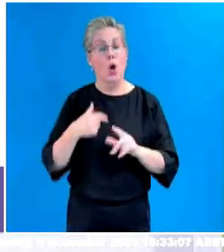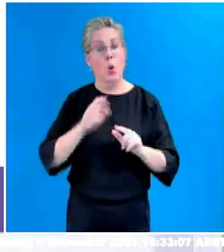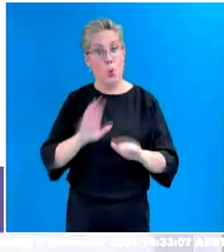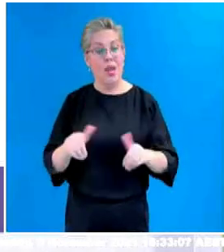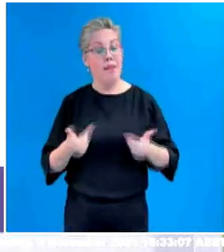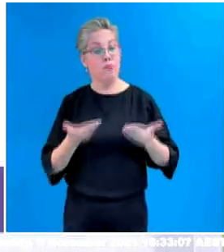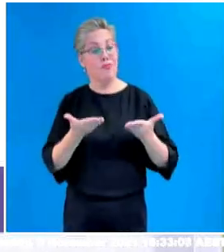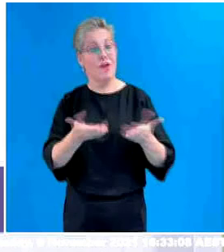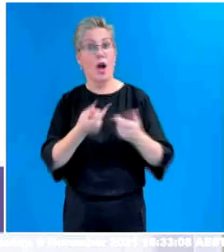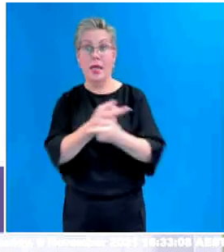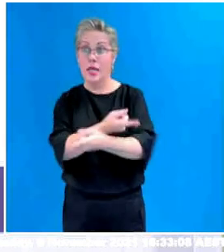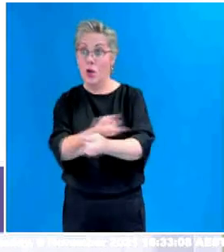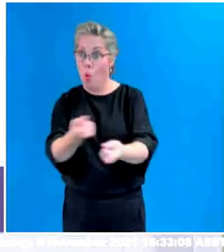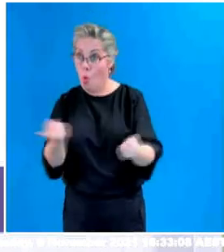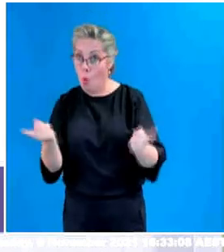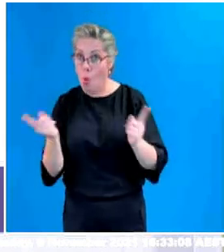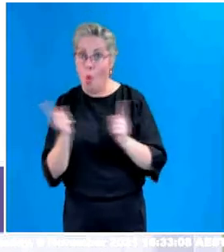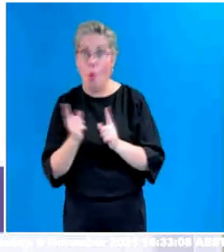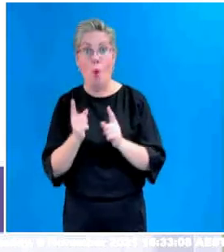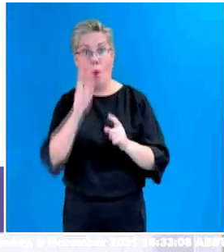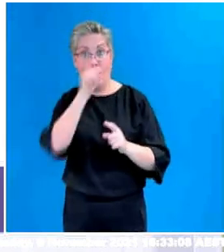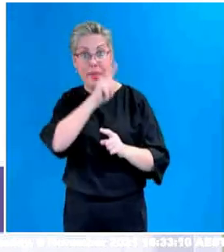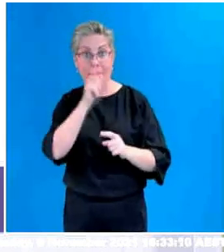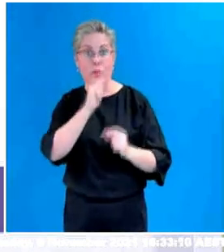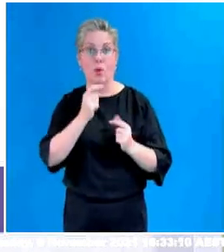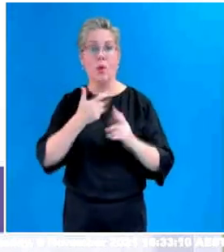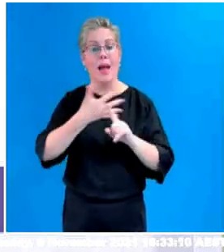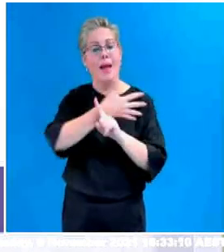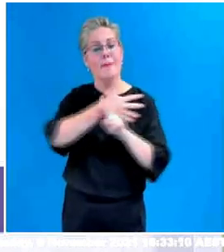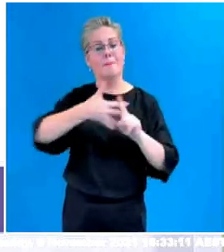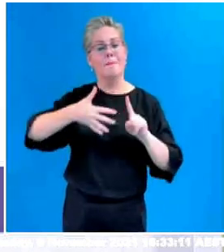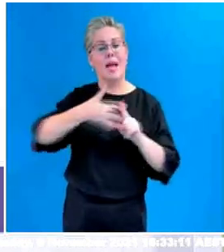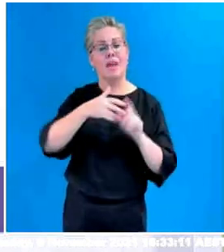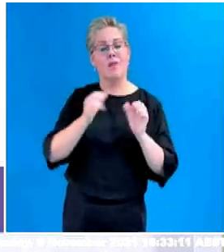opportunity to see some background material that the Commissioners had